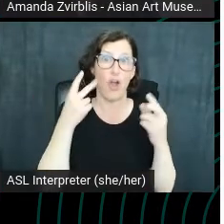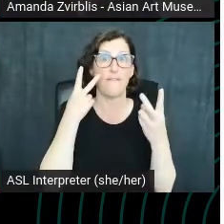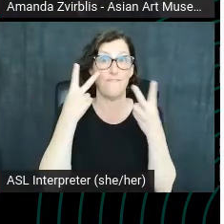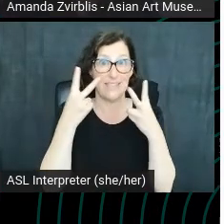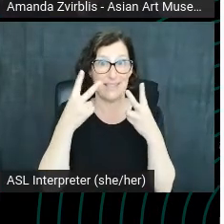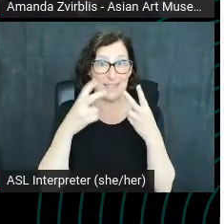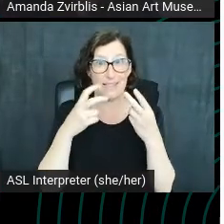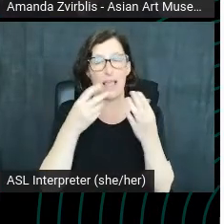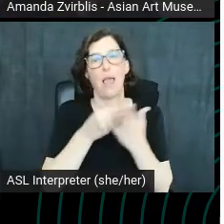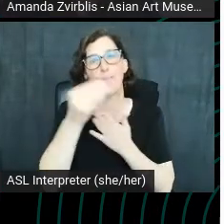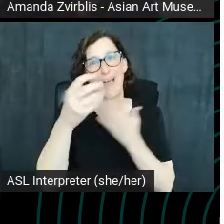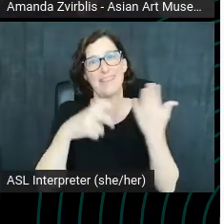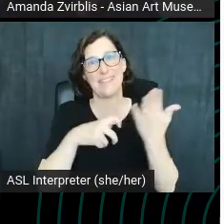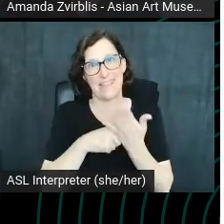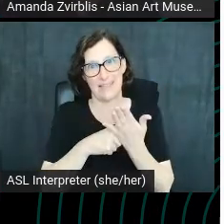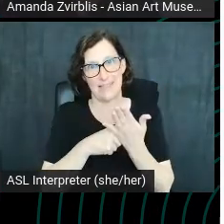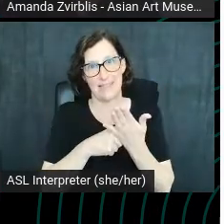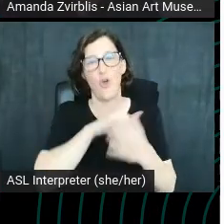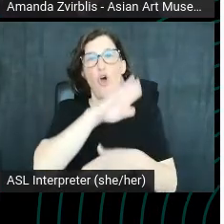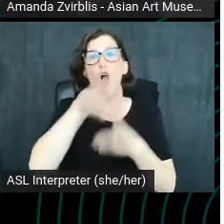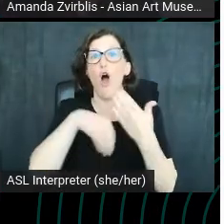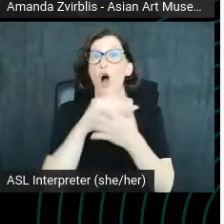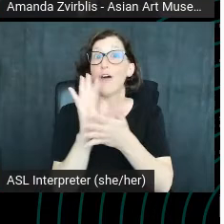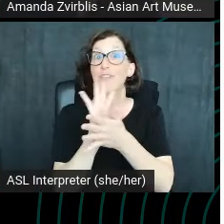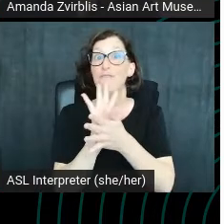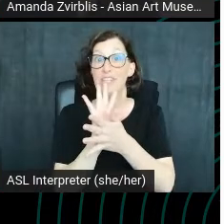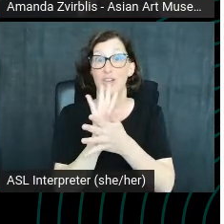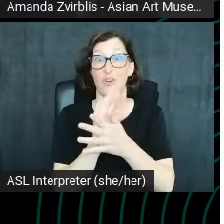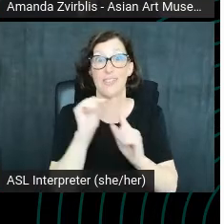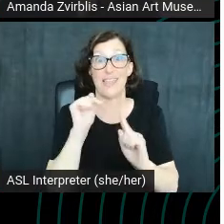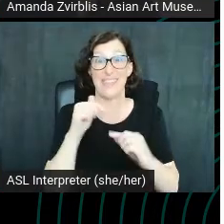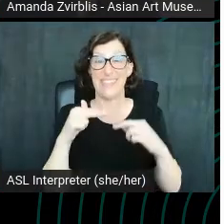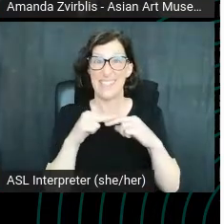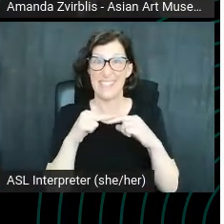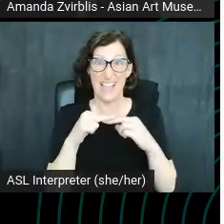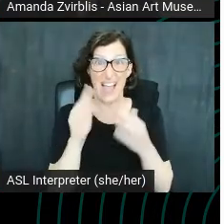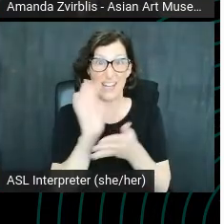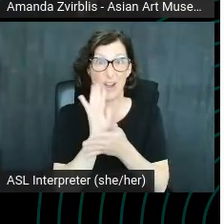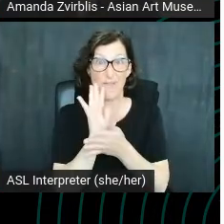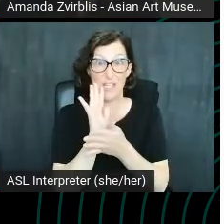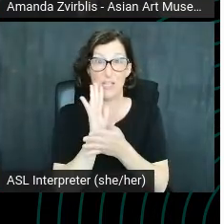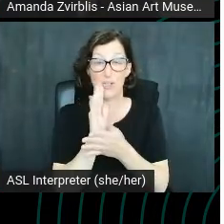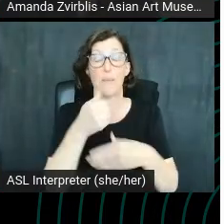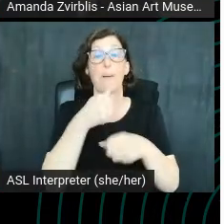All of the videos on this slide are videos that have been made by the Asian Art Museum.